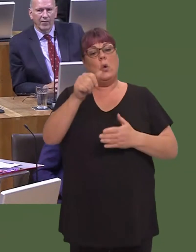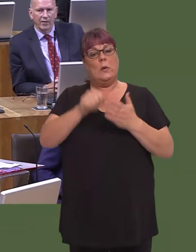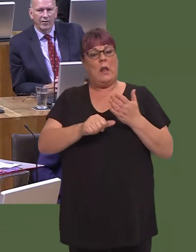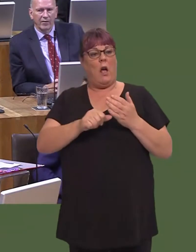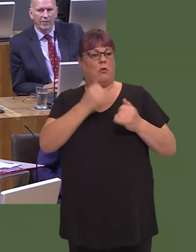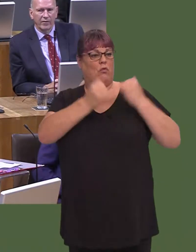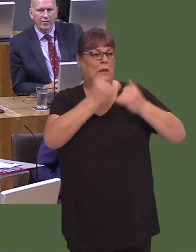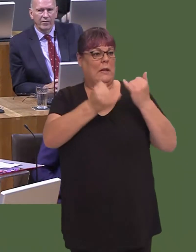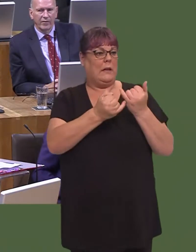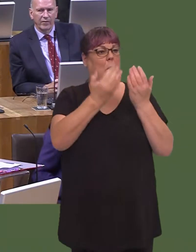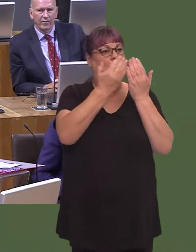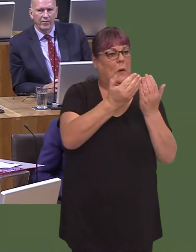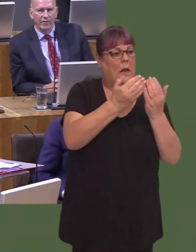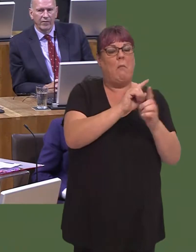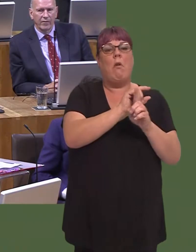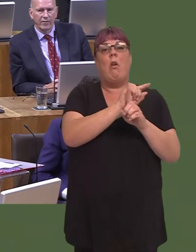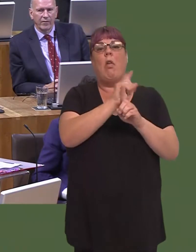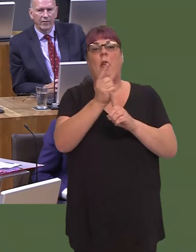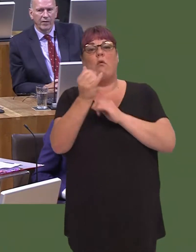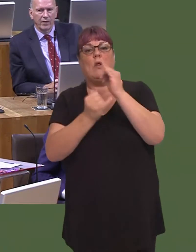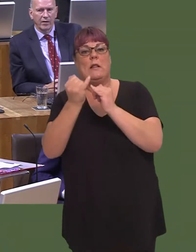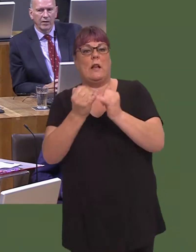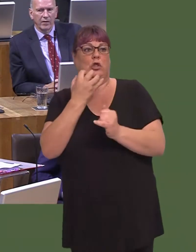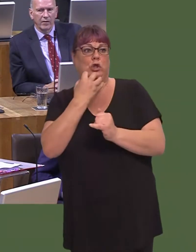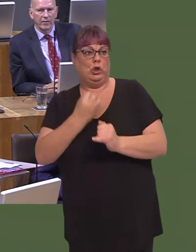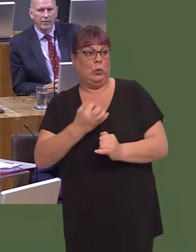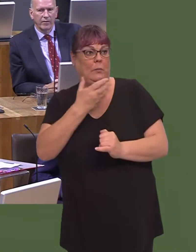fleecing the Welsh taxpayer of £1 million? Carwyn Jones AM: Well, the first two issues